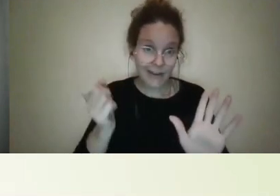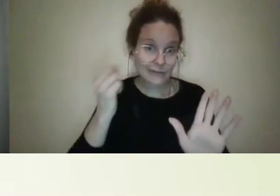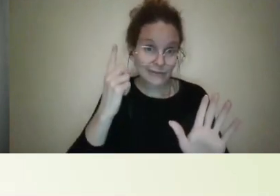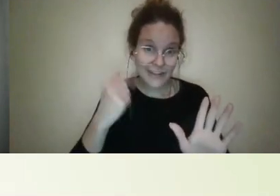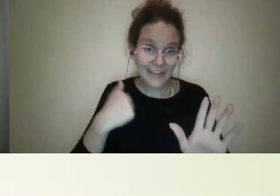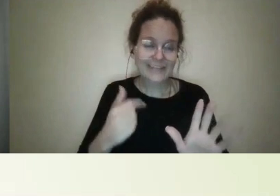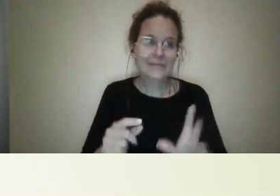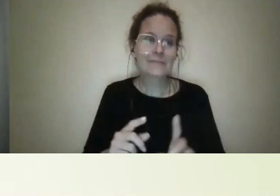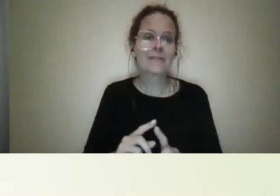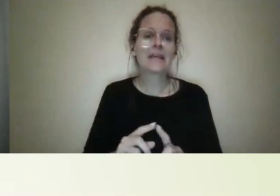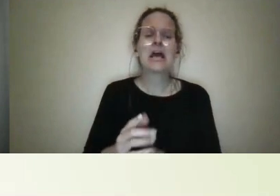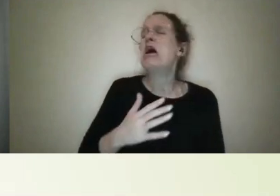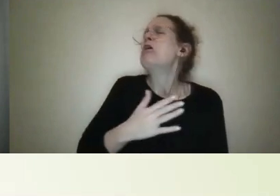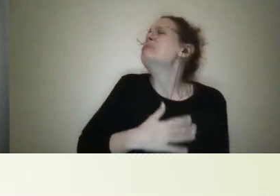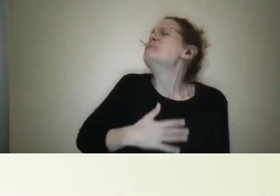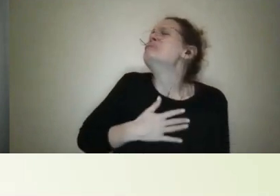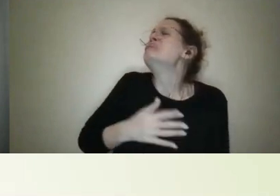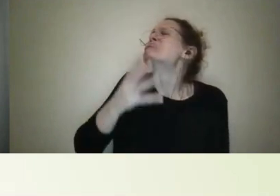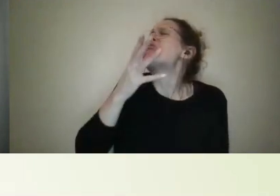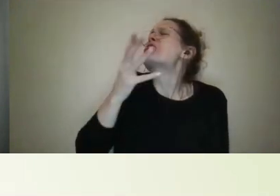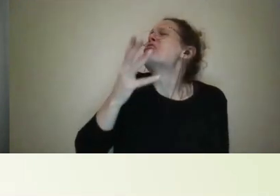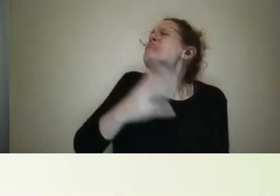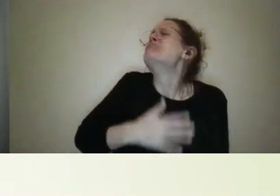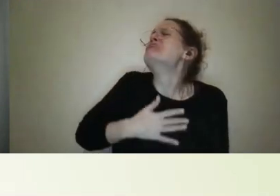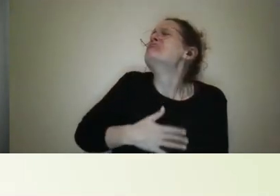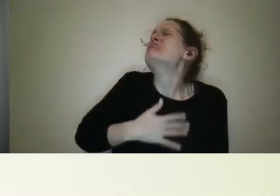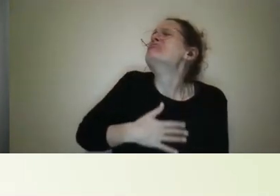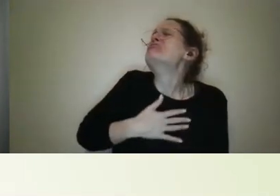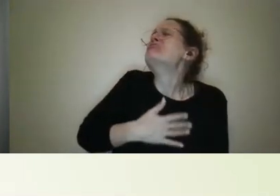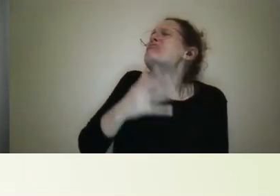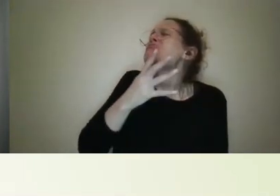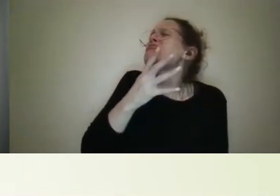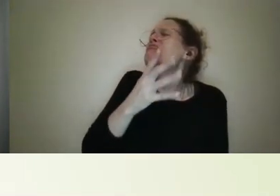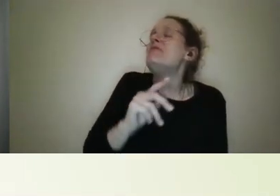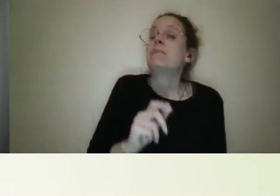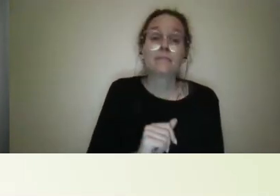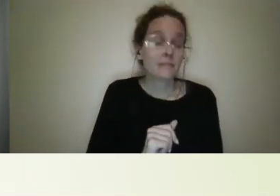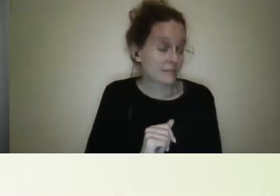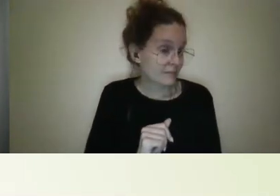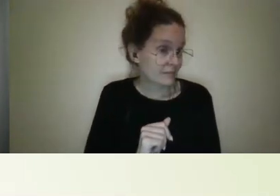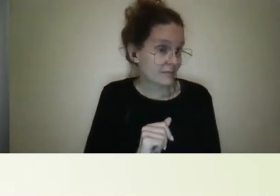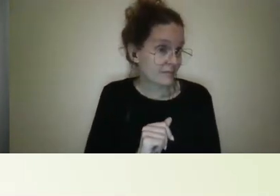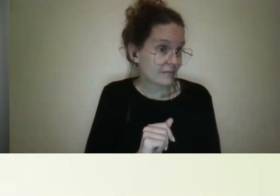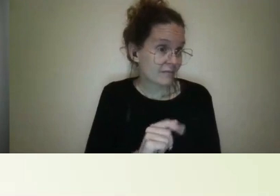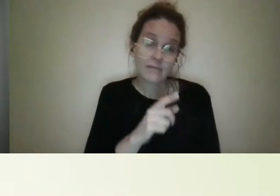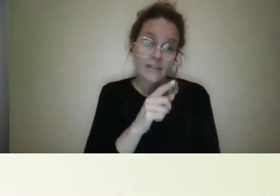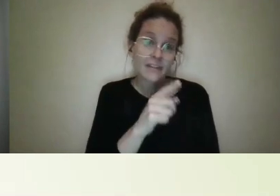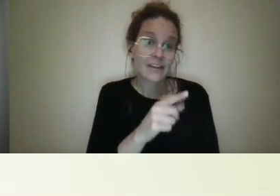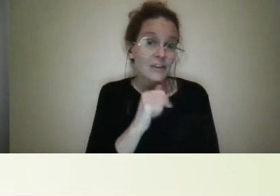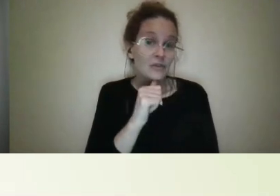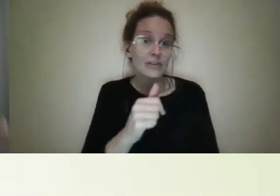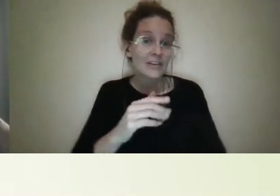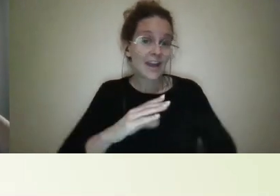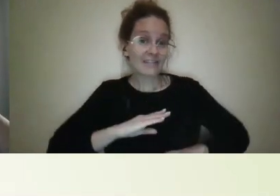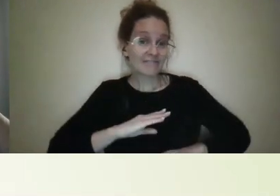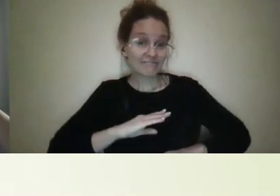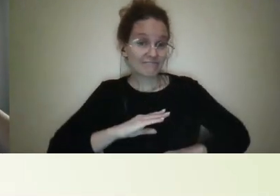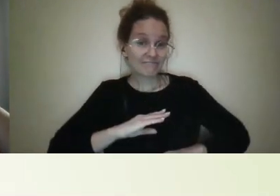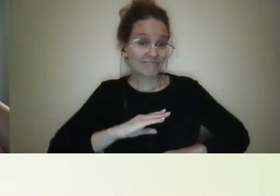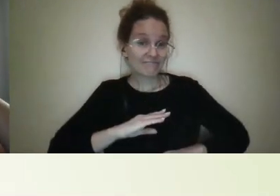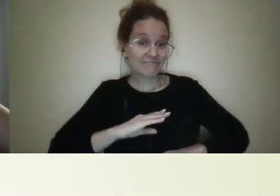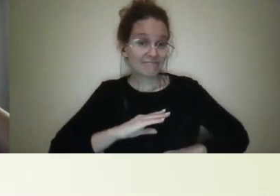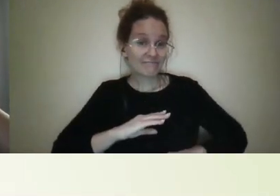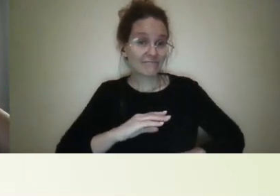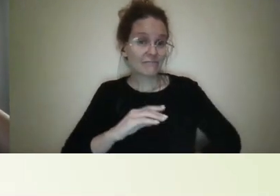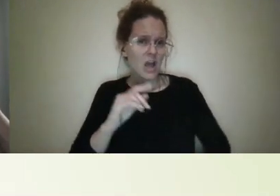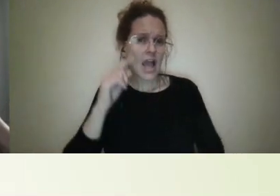please please please" and I said "you did not meet the expectation." And my eyebrows have to go in,